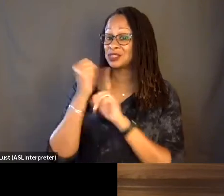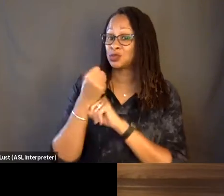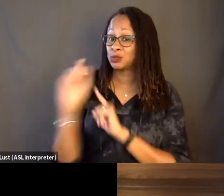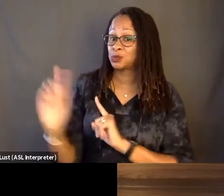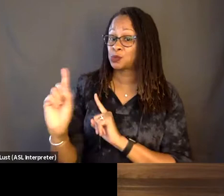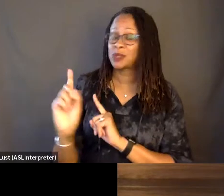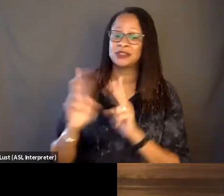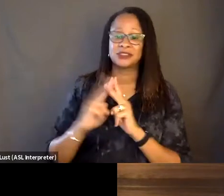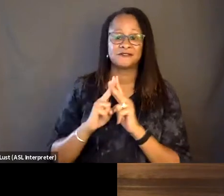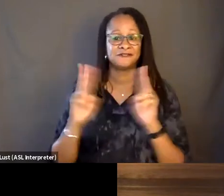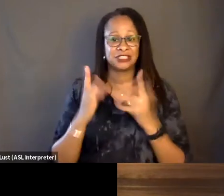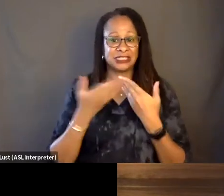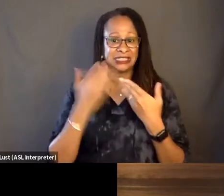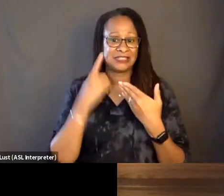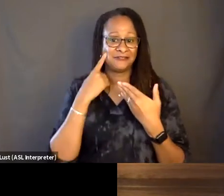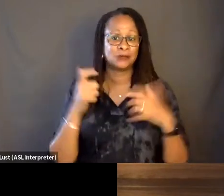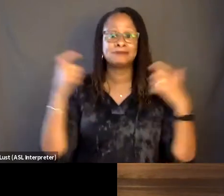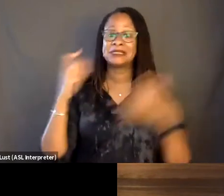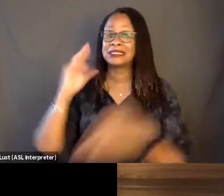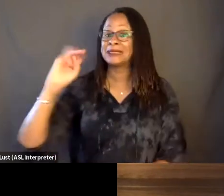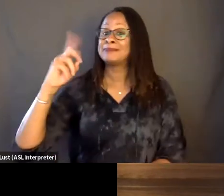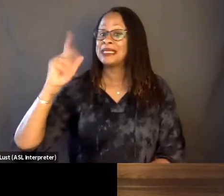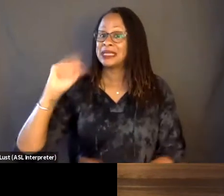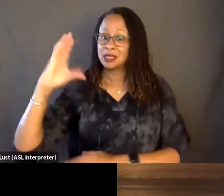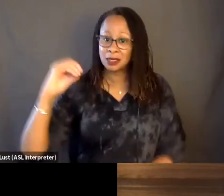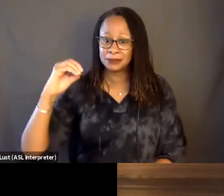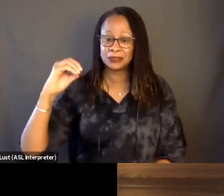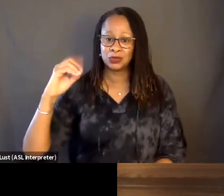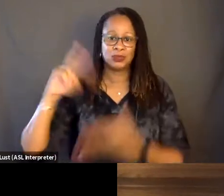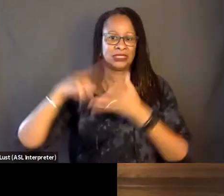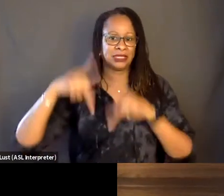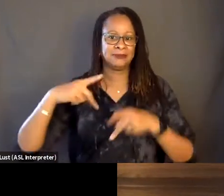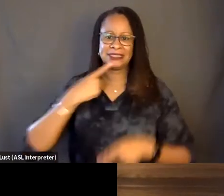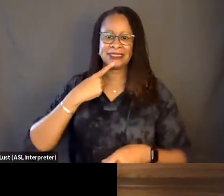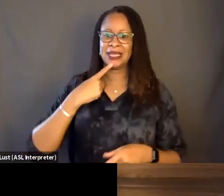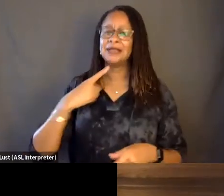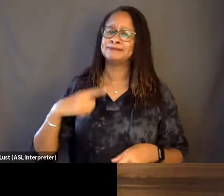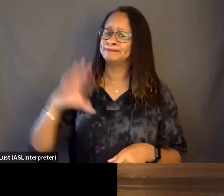very easy for these big media companies to stand up and say,